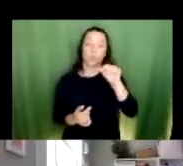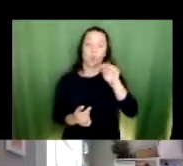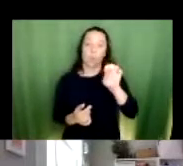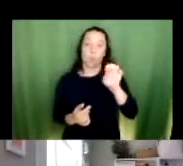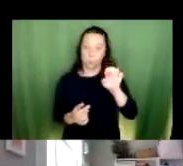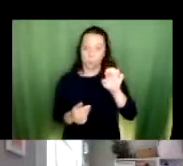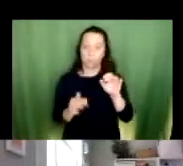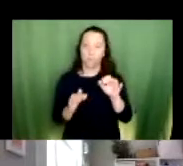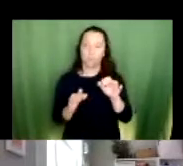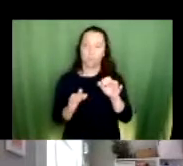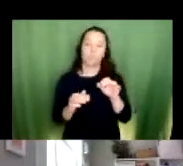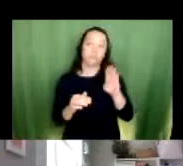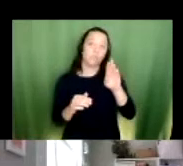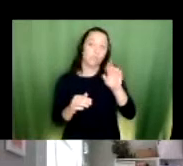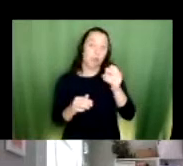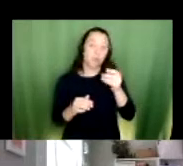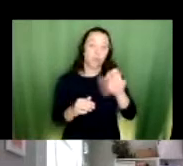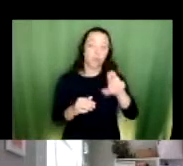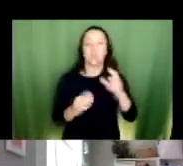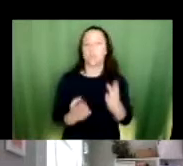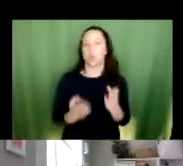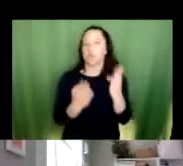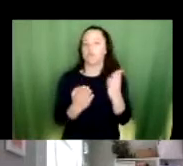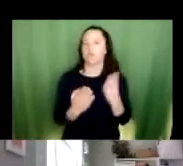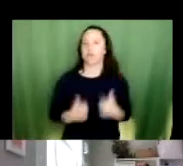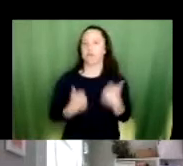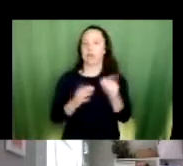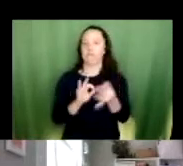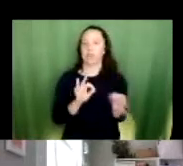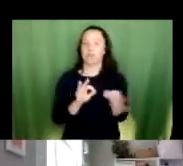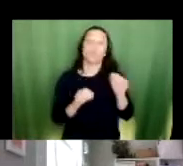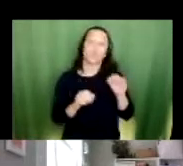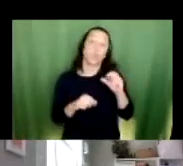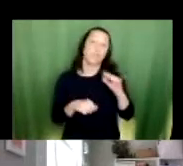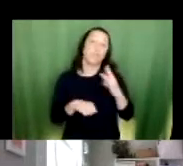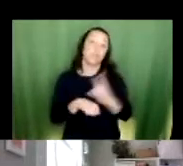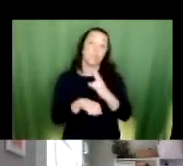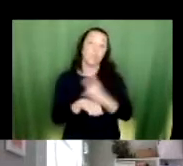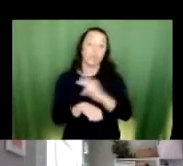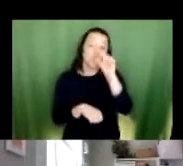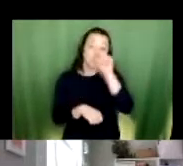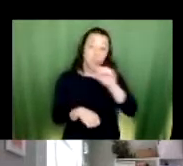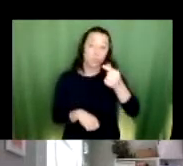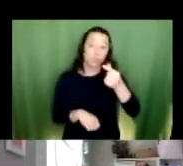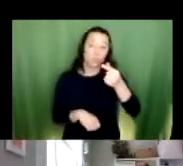so anyone tuning into this live stream on Google Chrome can actually have live captions built in.